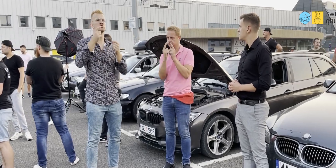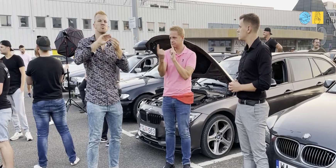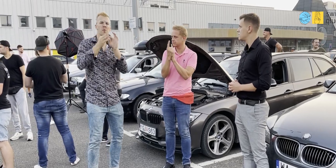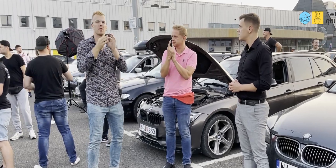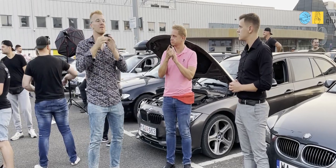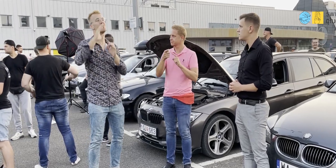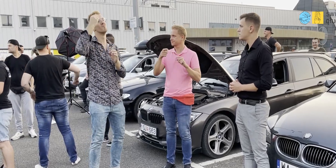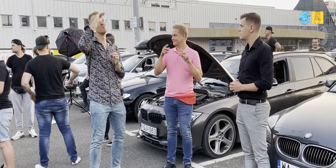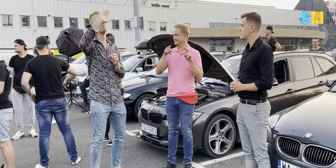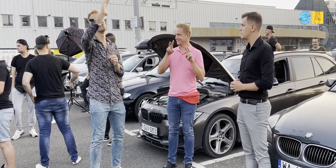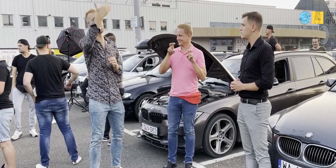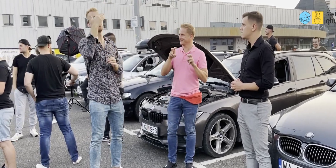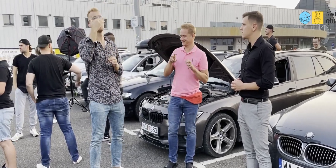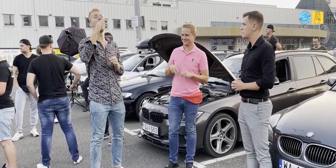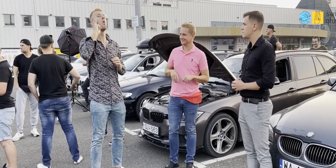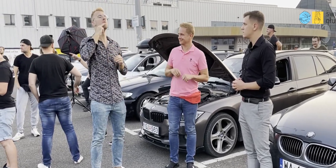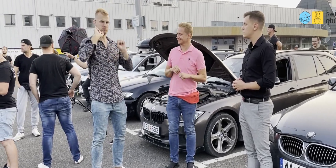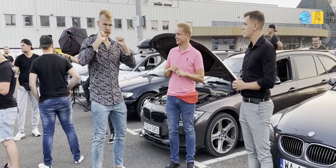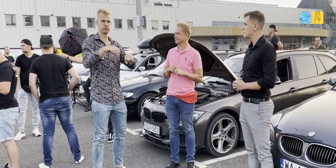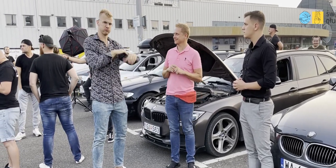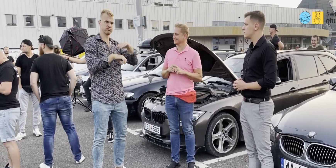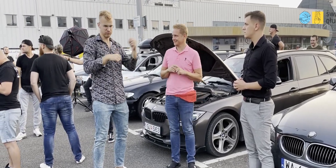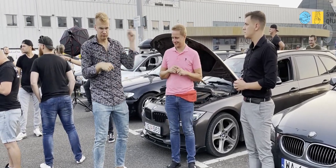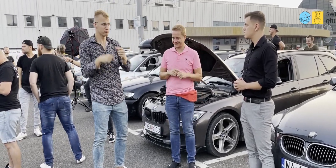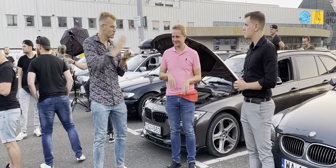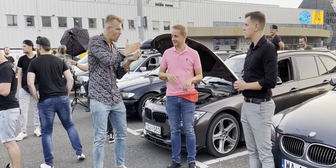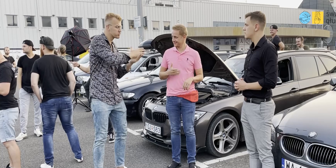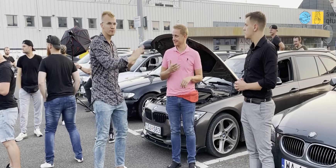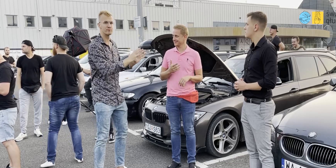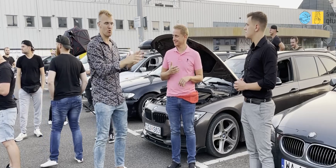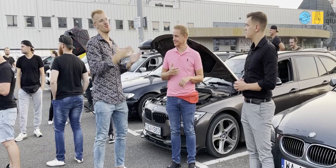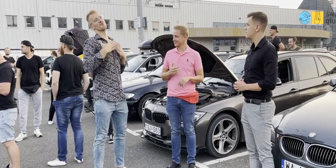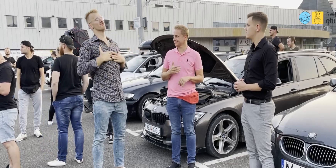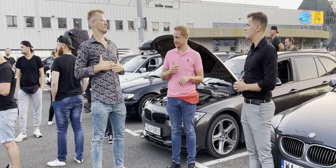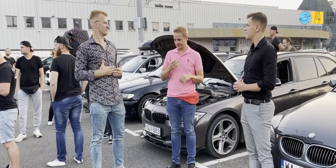ask the club members for help and it will be provided for me.